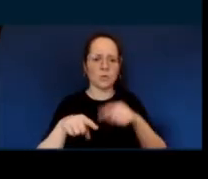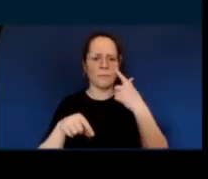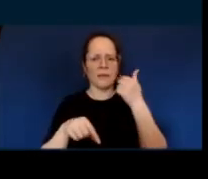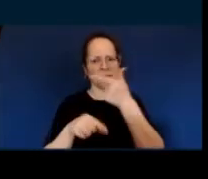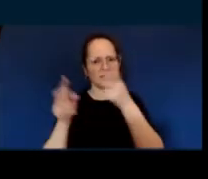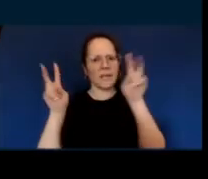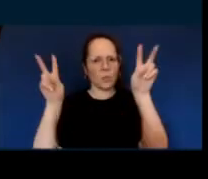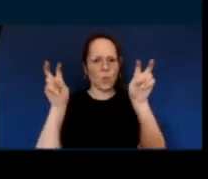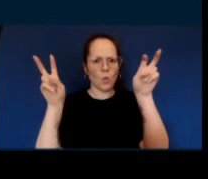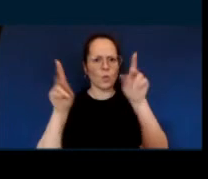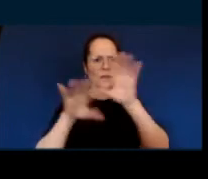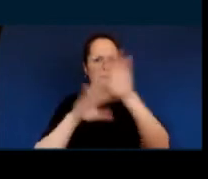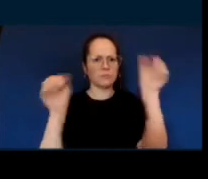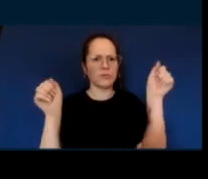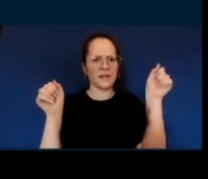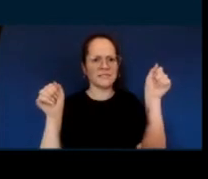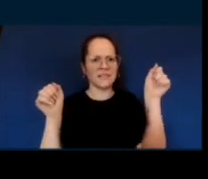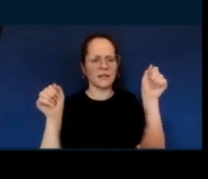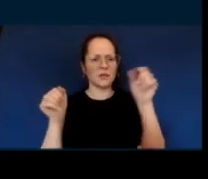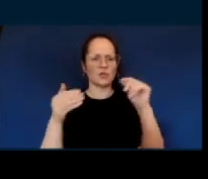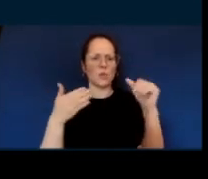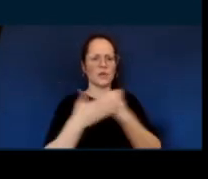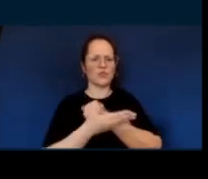WAS QUOTING THE PRESIDENT, ERASING BODIES AND POSTERS NEXT